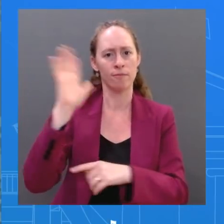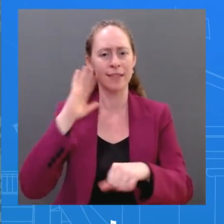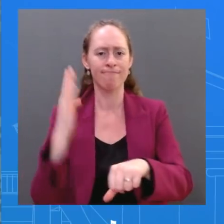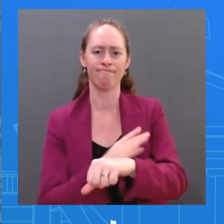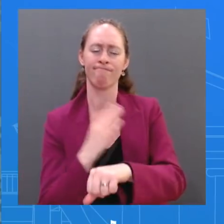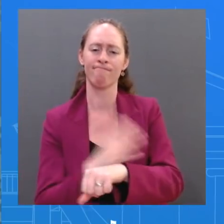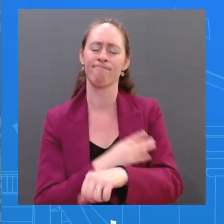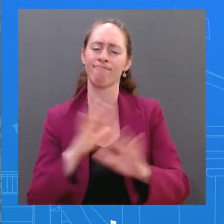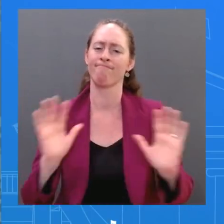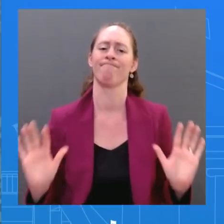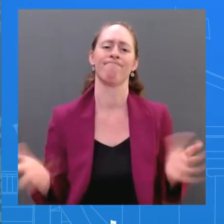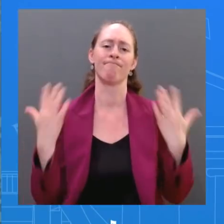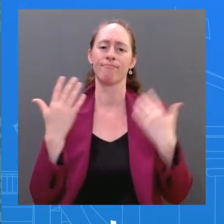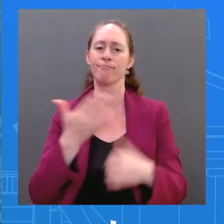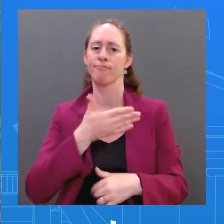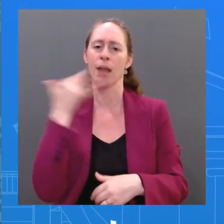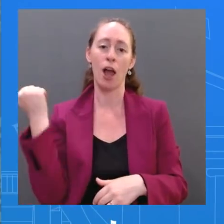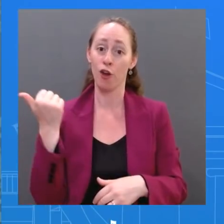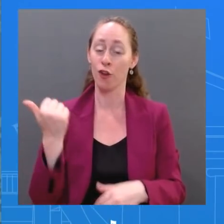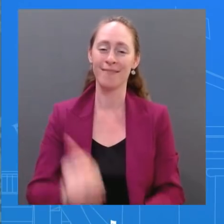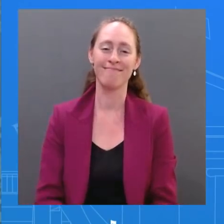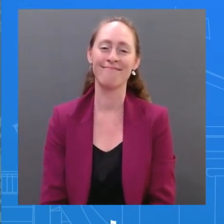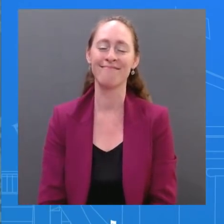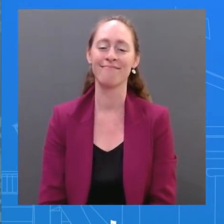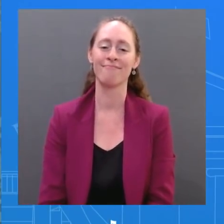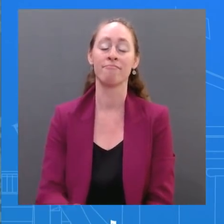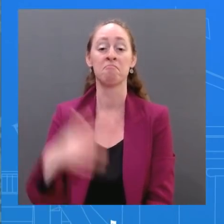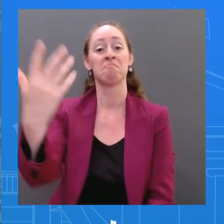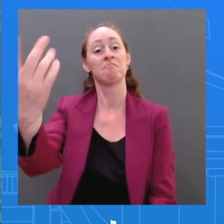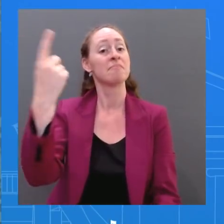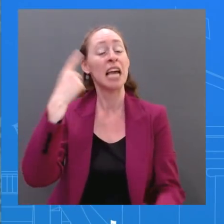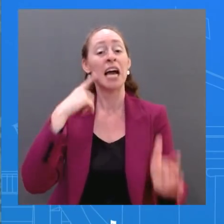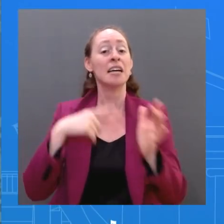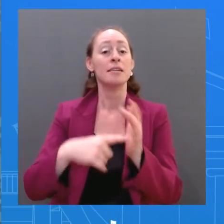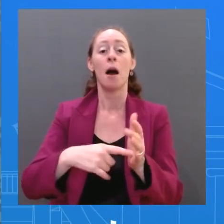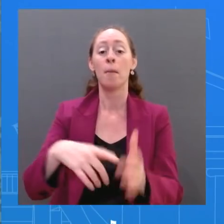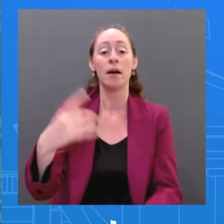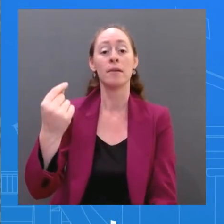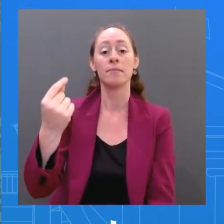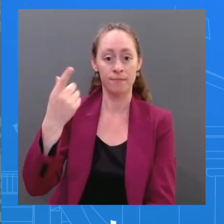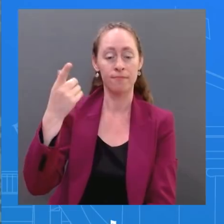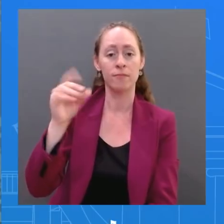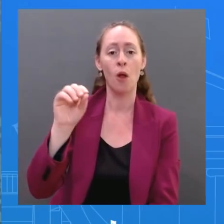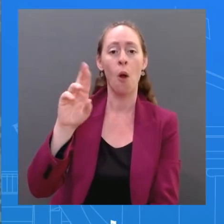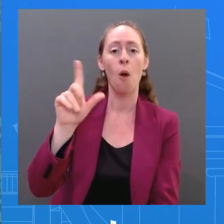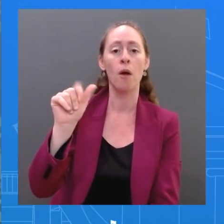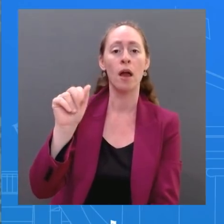we are investing $50 million to construct four new gates, increasing capacity